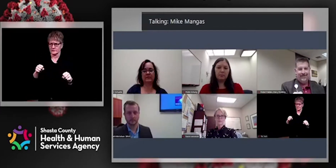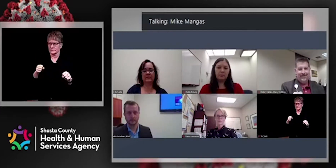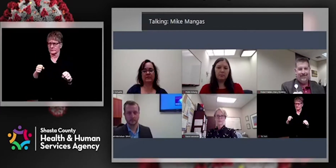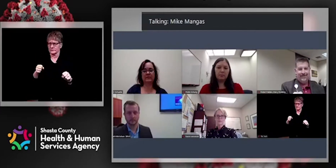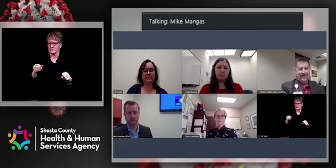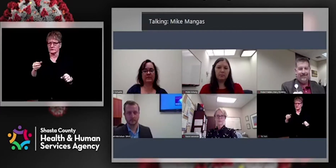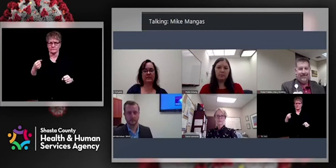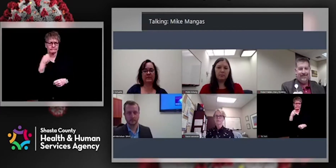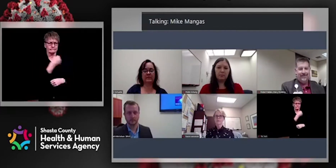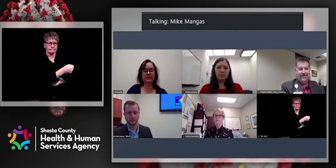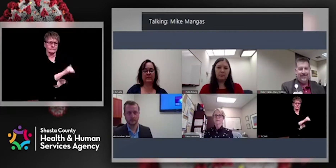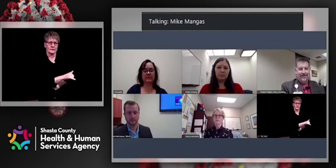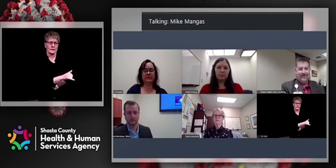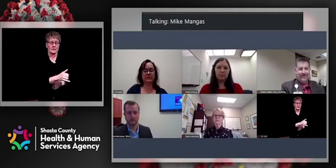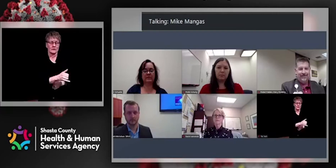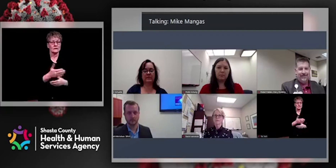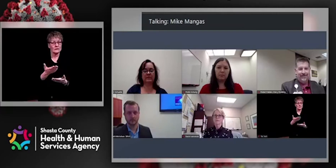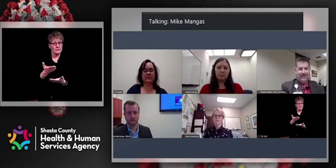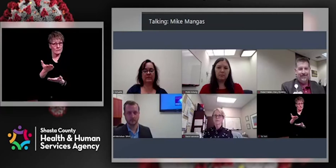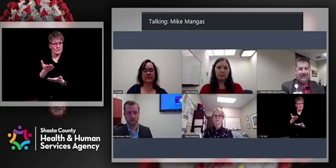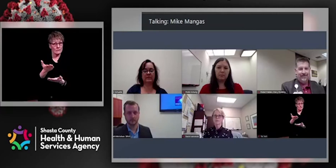you could open up the auditorium if you need it for more beds,